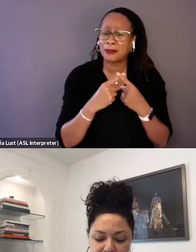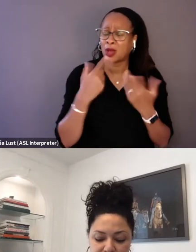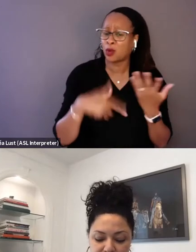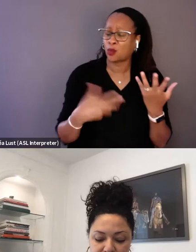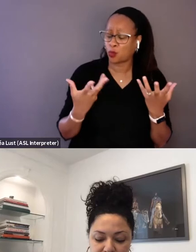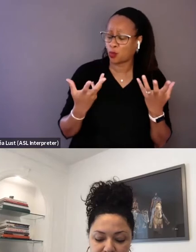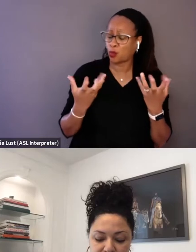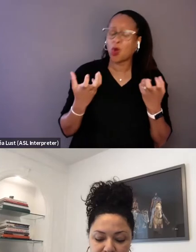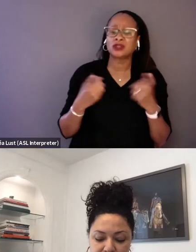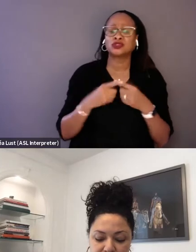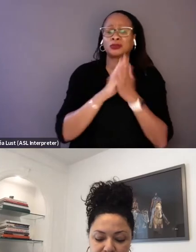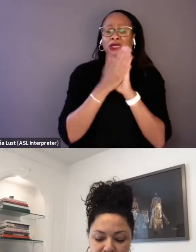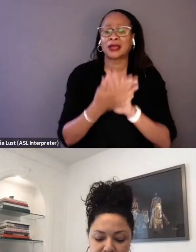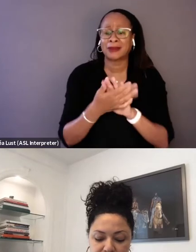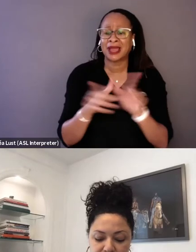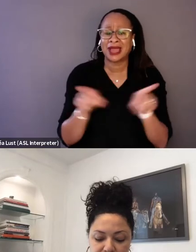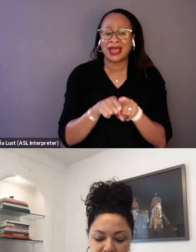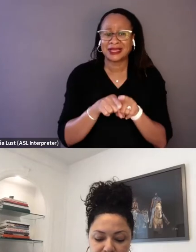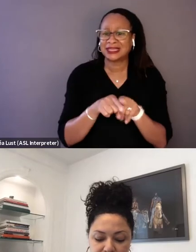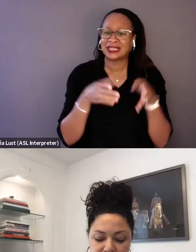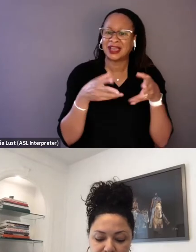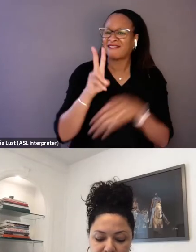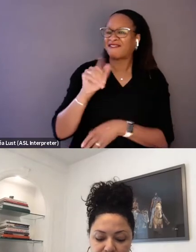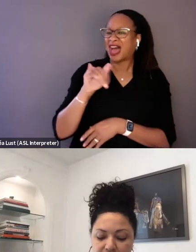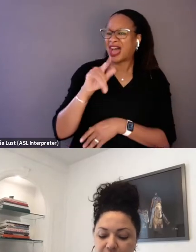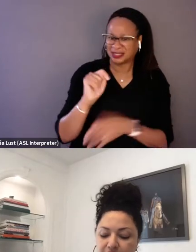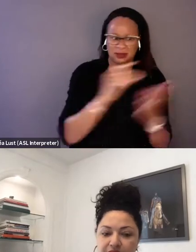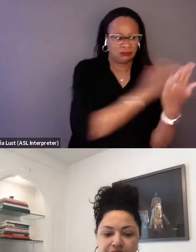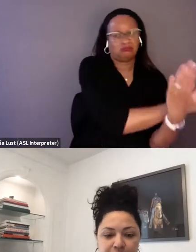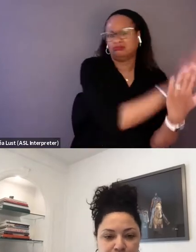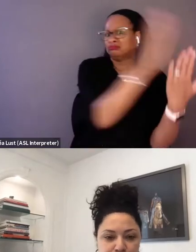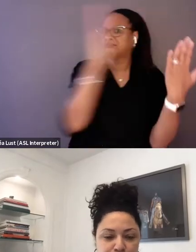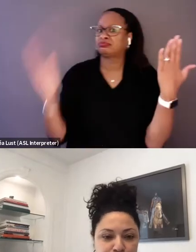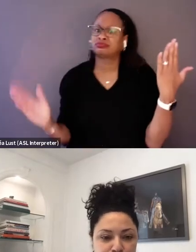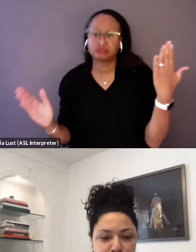to be as as vast as possible in covering, you know the progression of the movement.